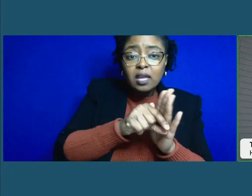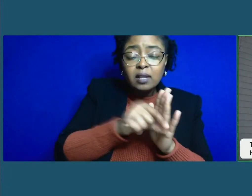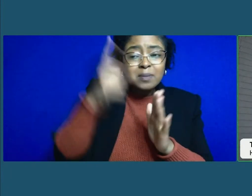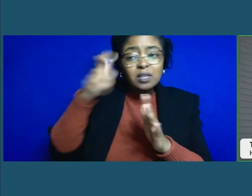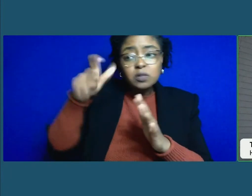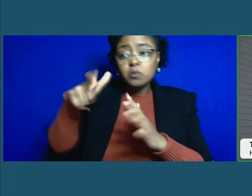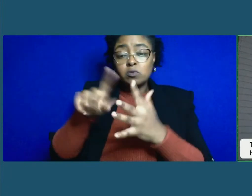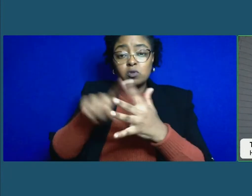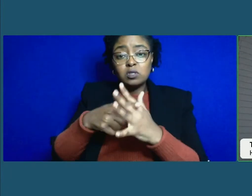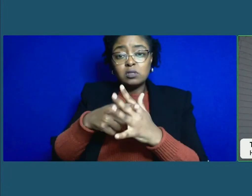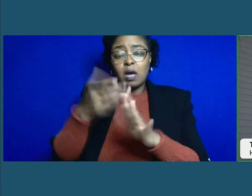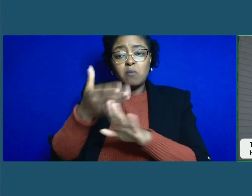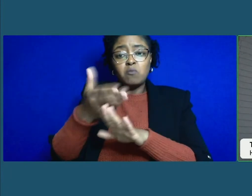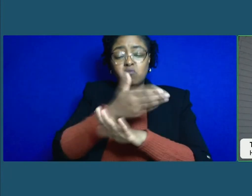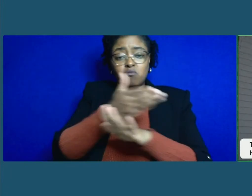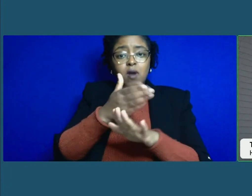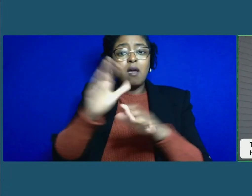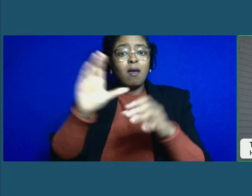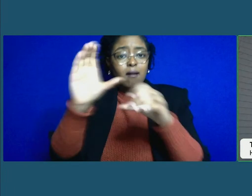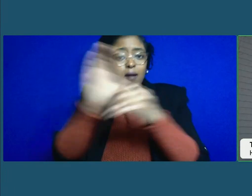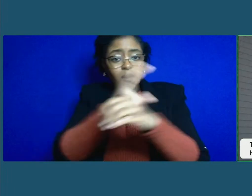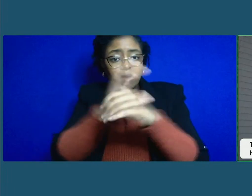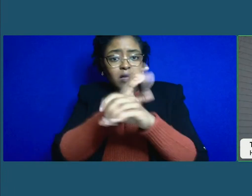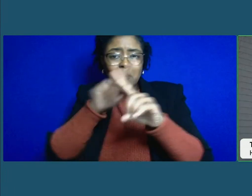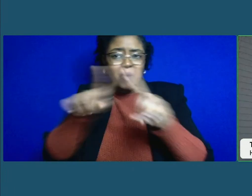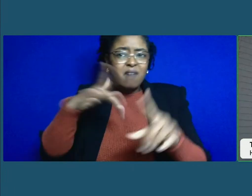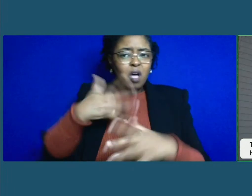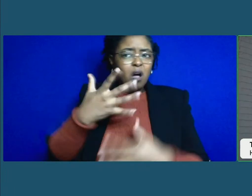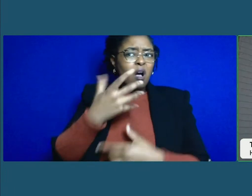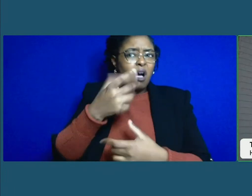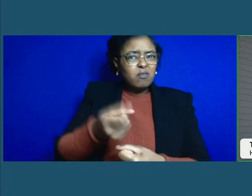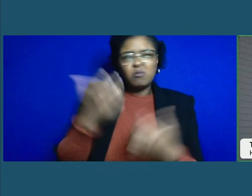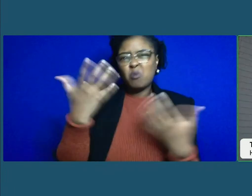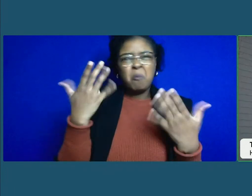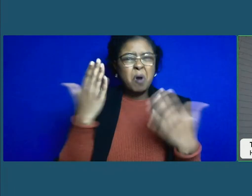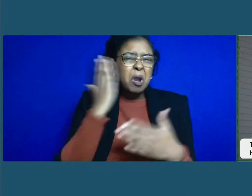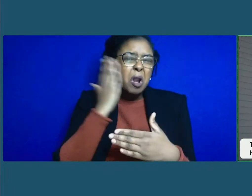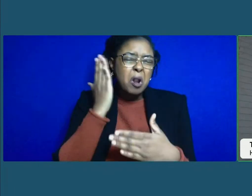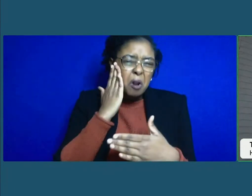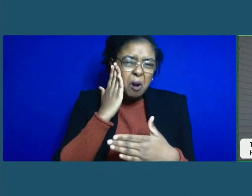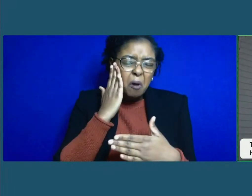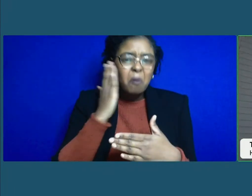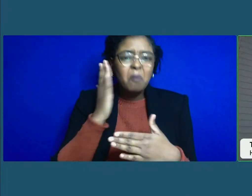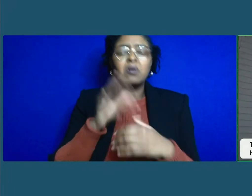. My son came to me panicked because he was slated to take pre calculus. But he felt